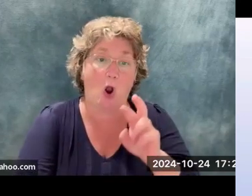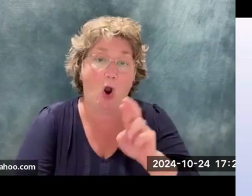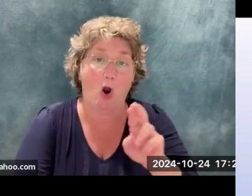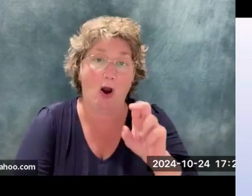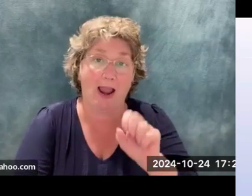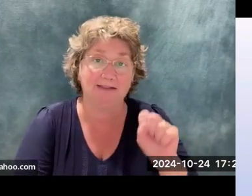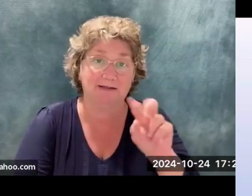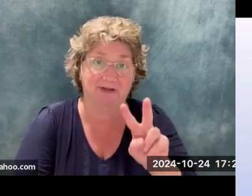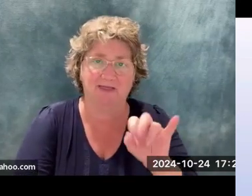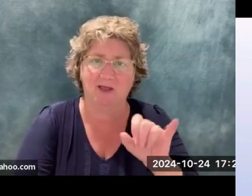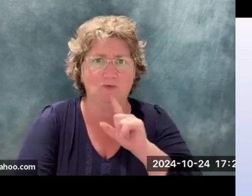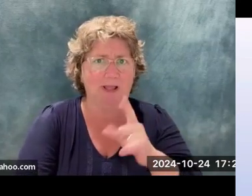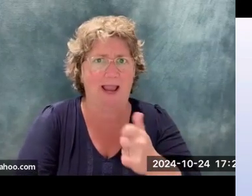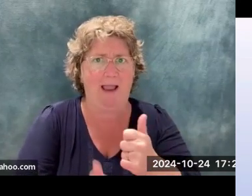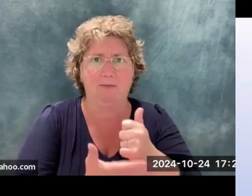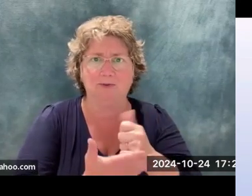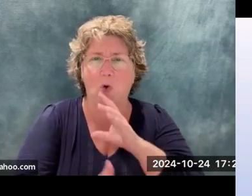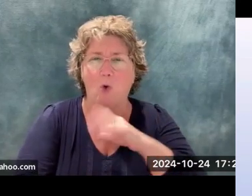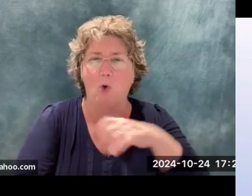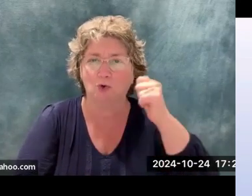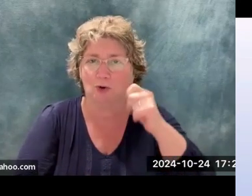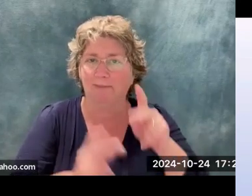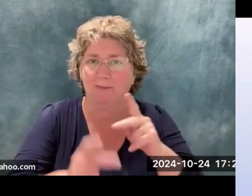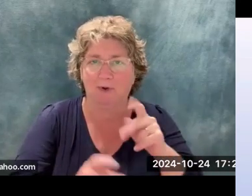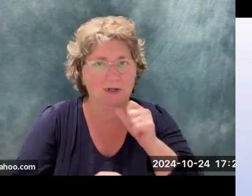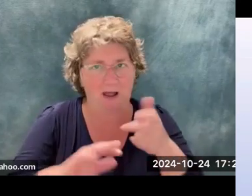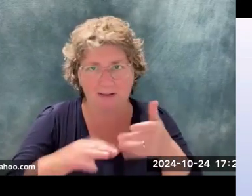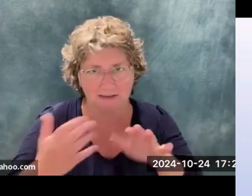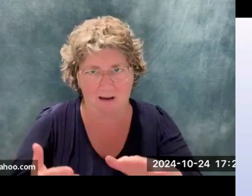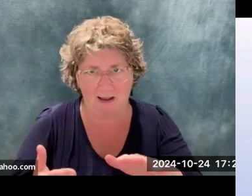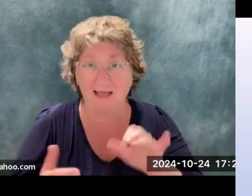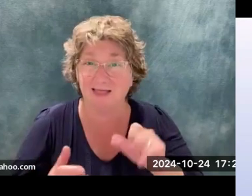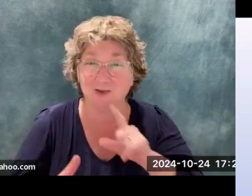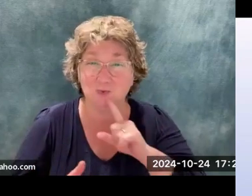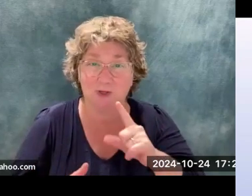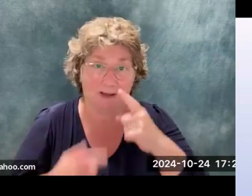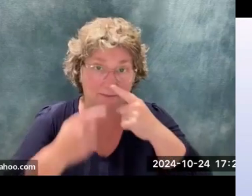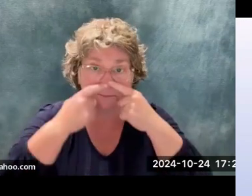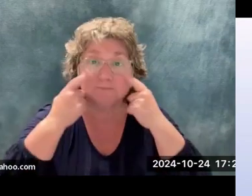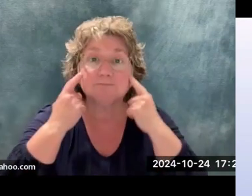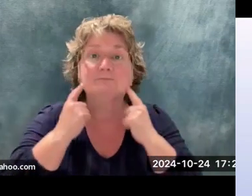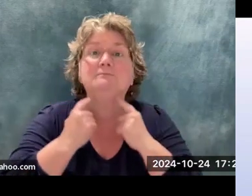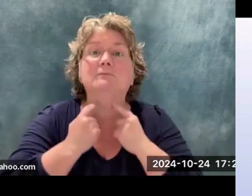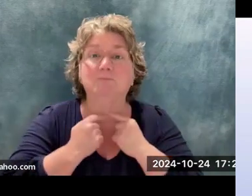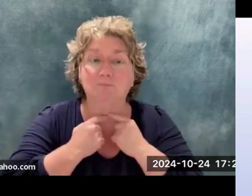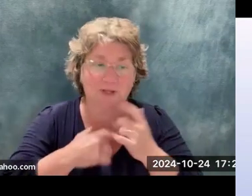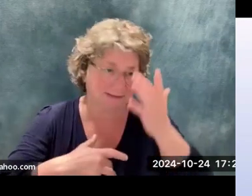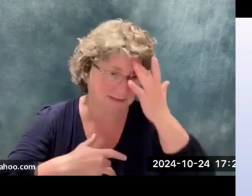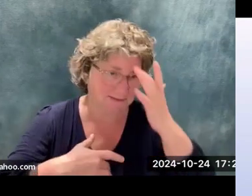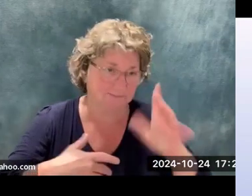And of course the shingles vaccine doesn't have anything to do with respiratory disease. Shingles is a disease of